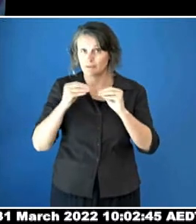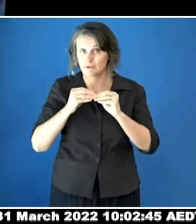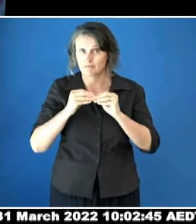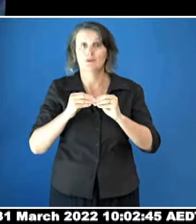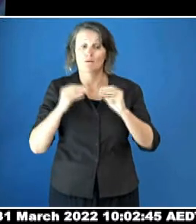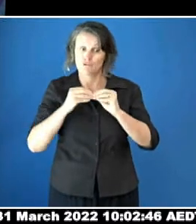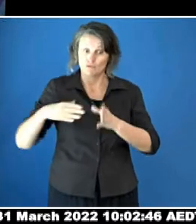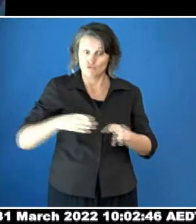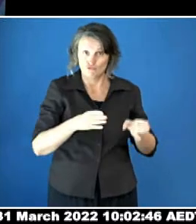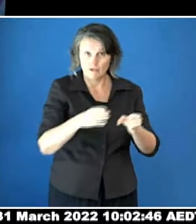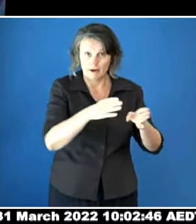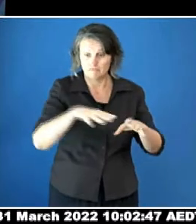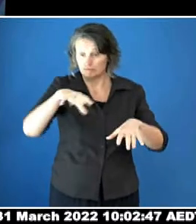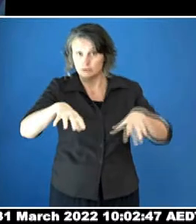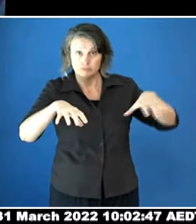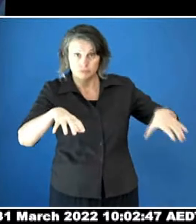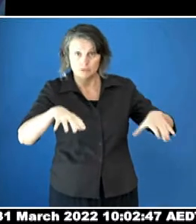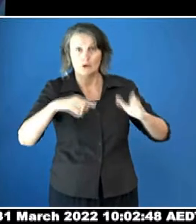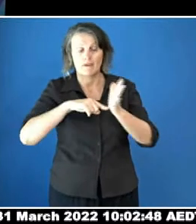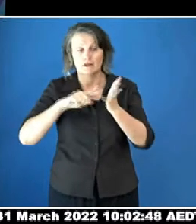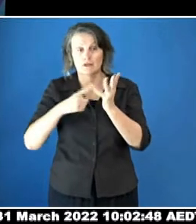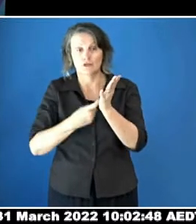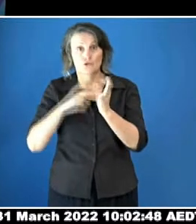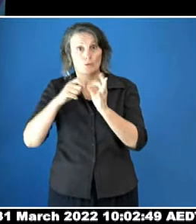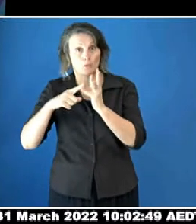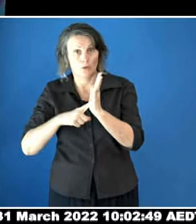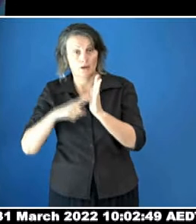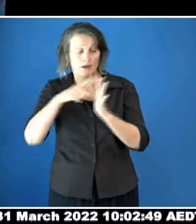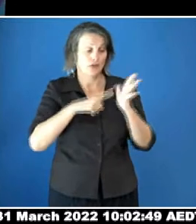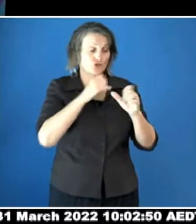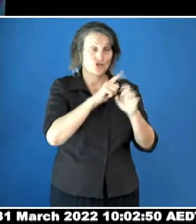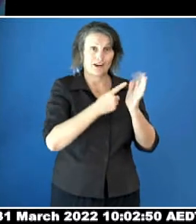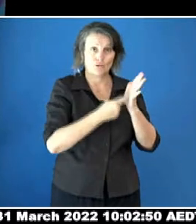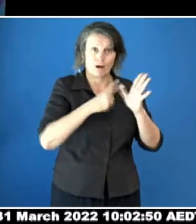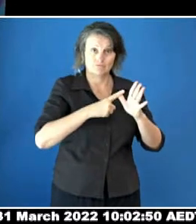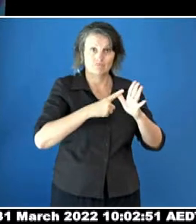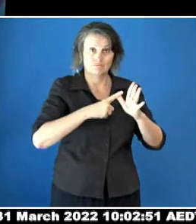Turrbul and Jagera nations, whose land is now where the city of Brisbane is located.